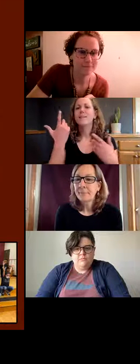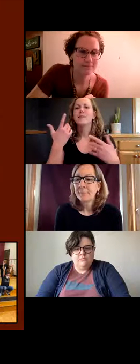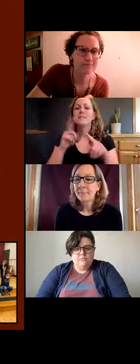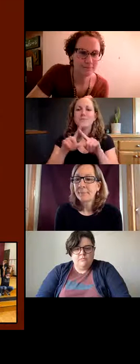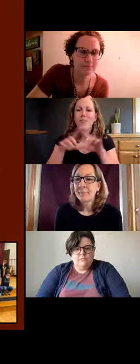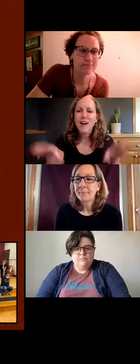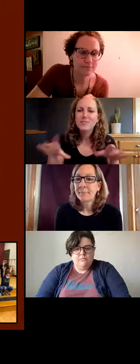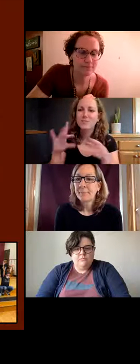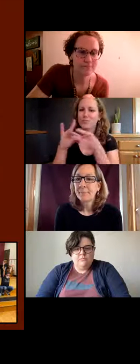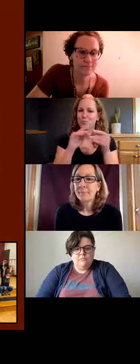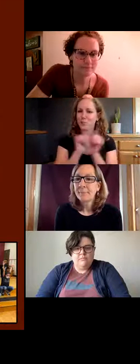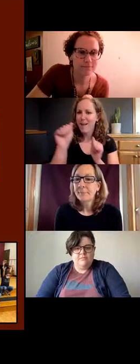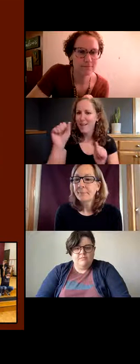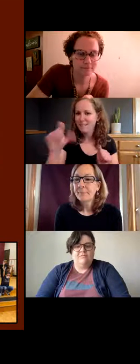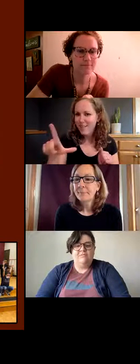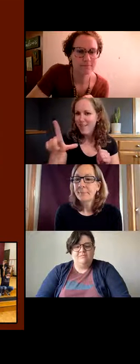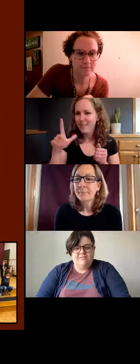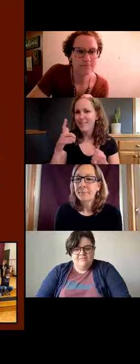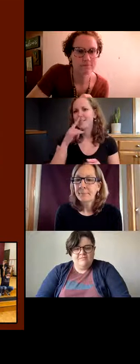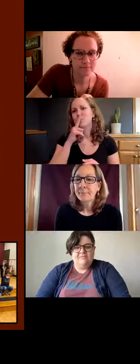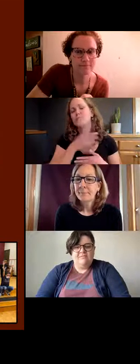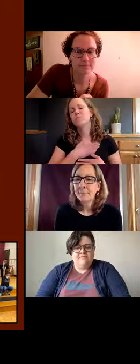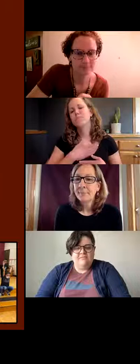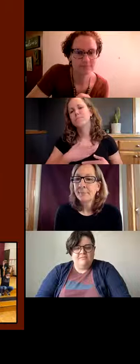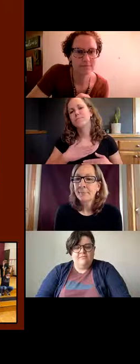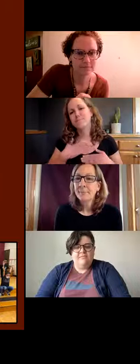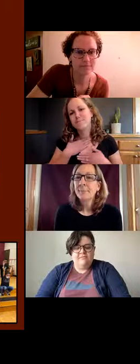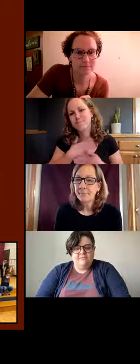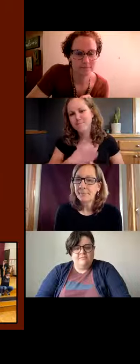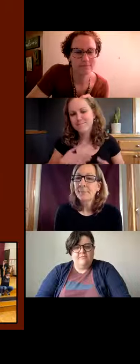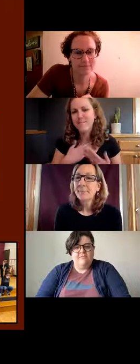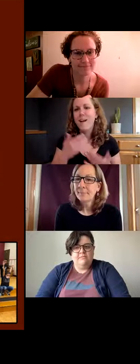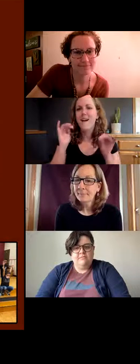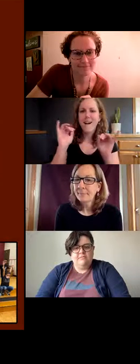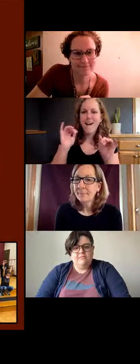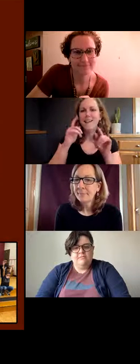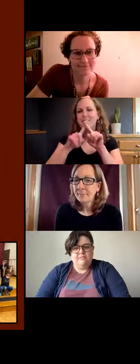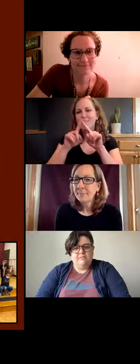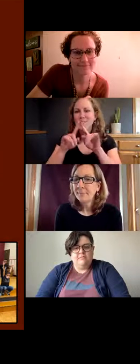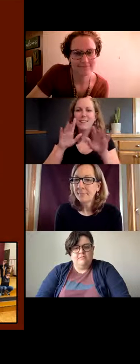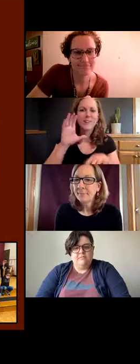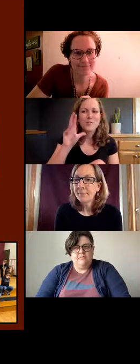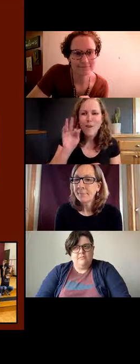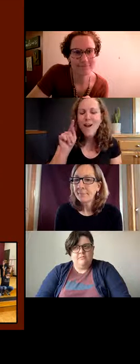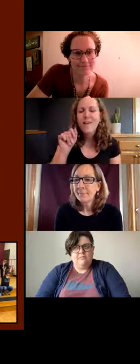ASL day. We did different activities related to our language and we really enjoyed showing that.